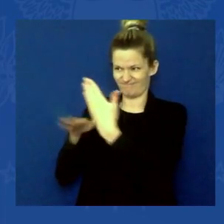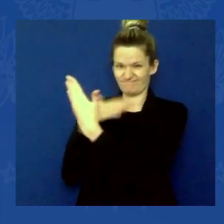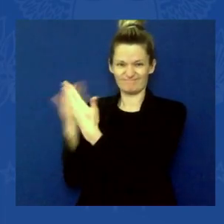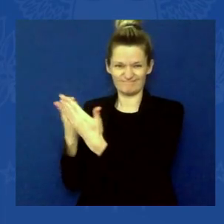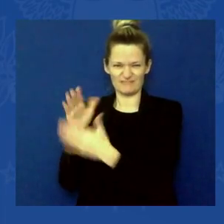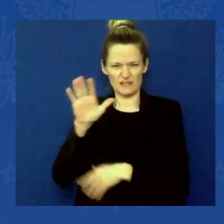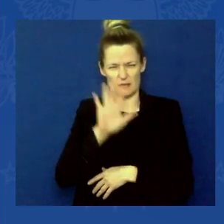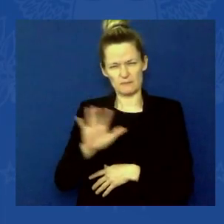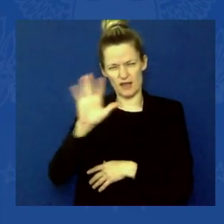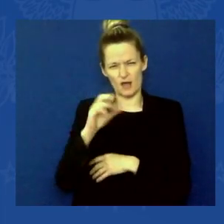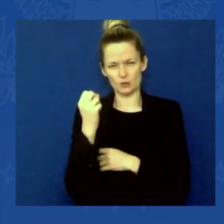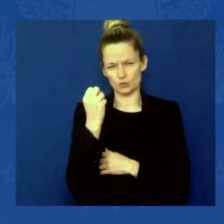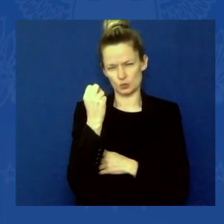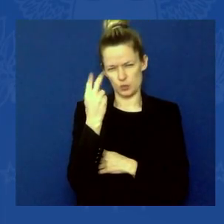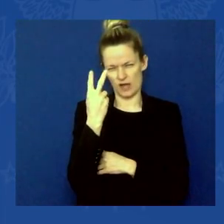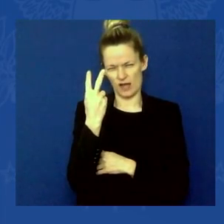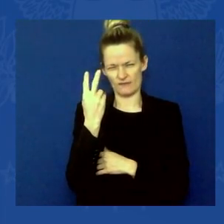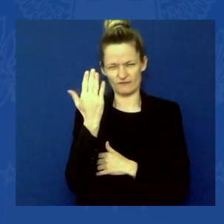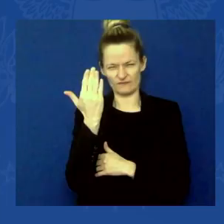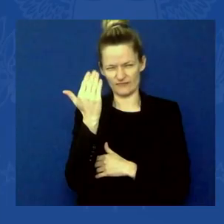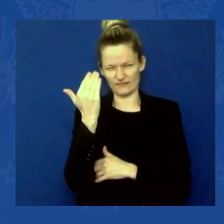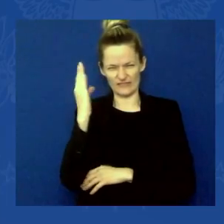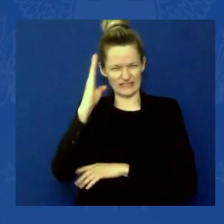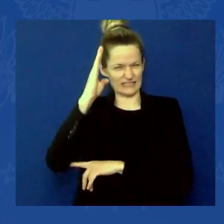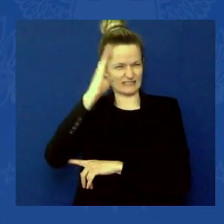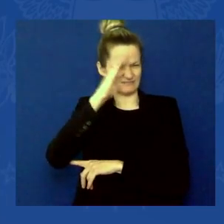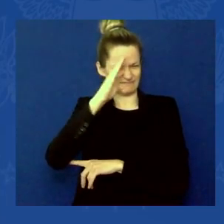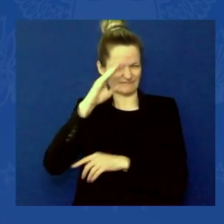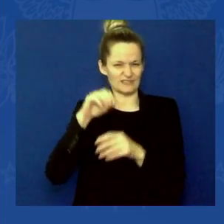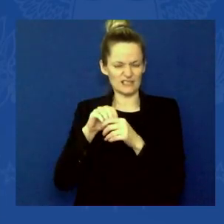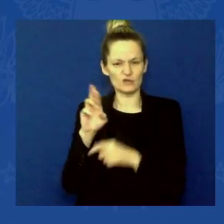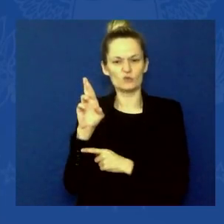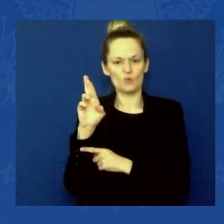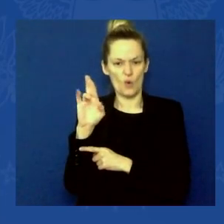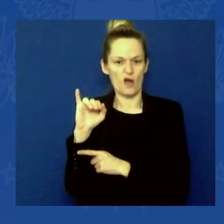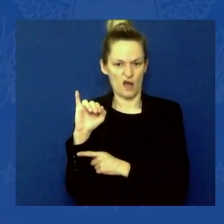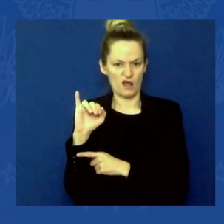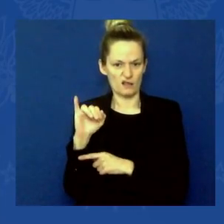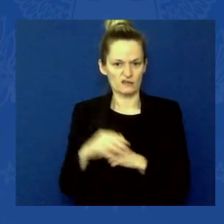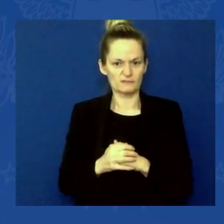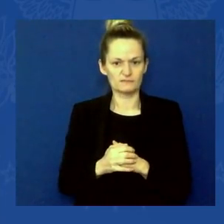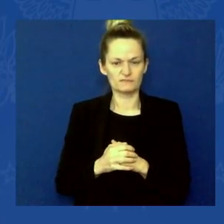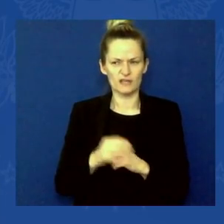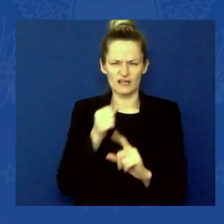Henri is impacting much of the Northeast right now, and I want to talk about our efforts